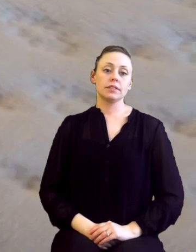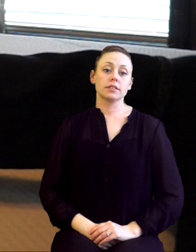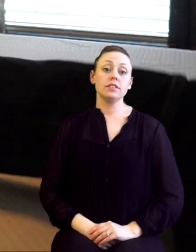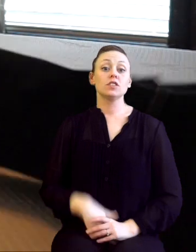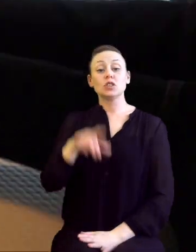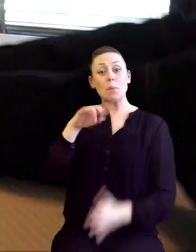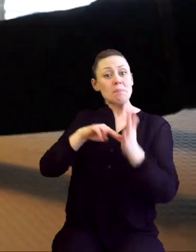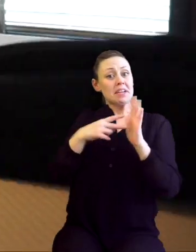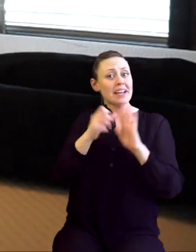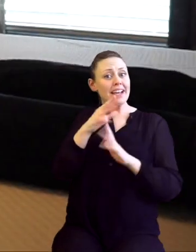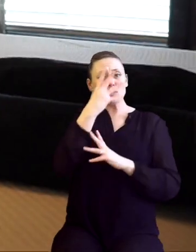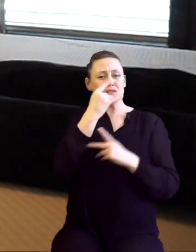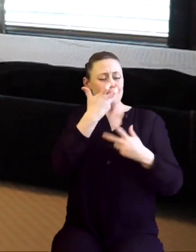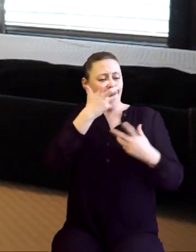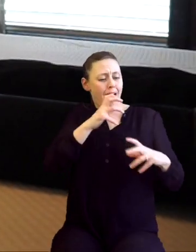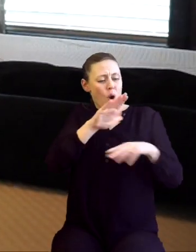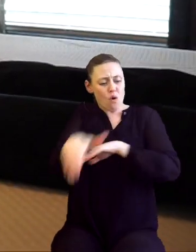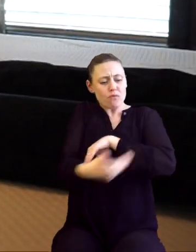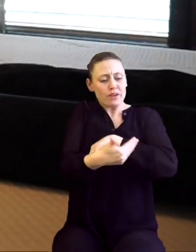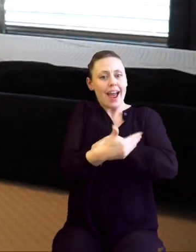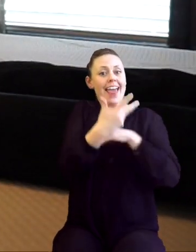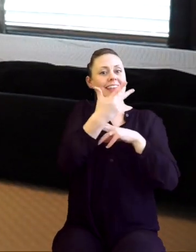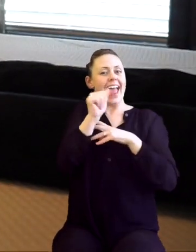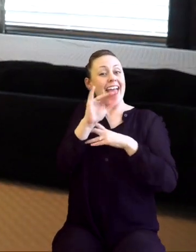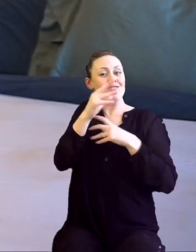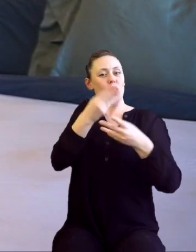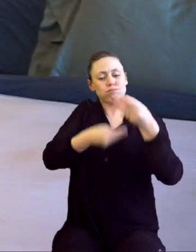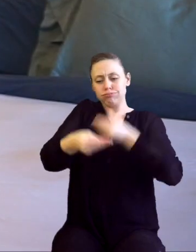So if you run hot during the night the airflow transfer system might be a great